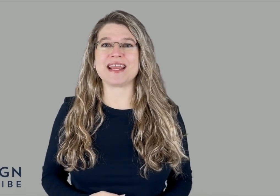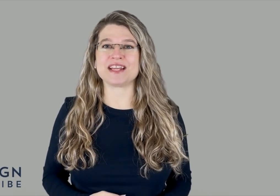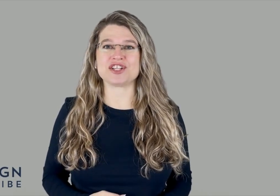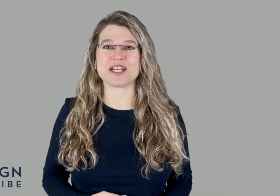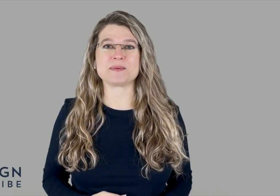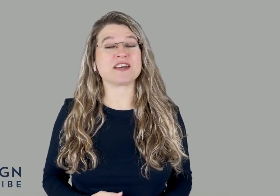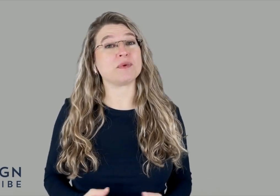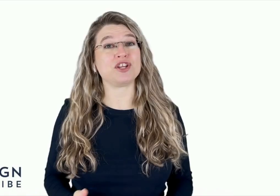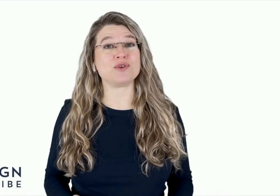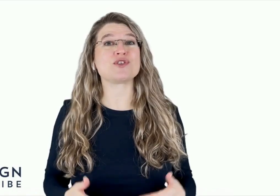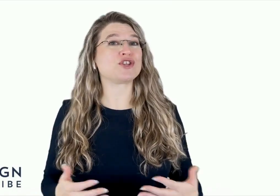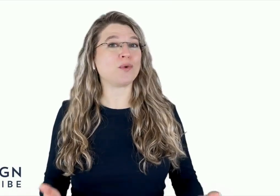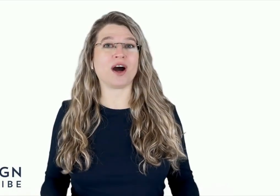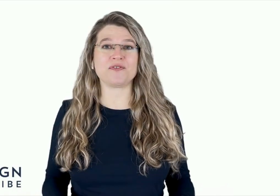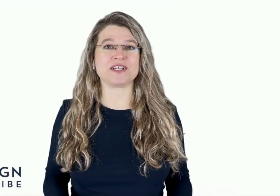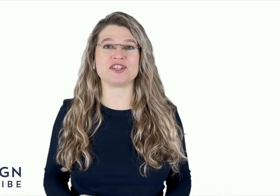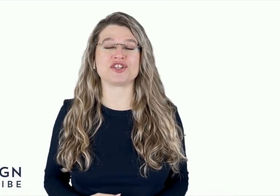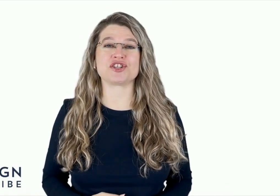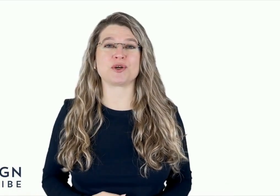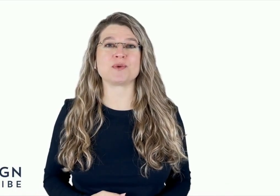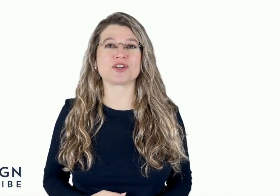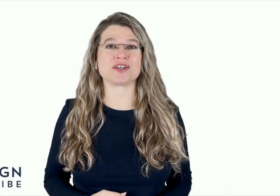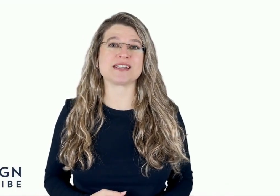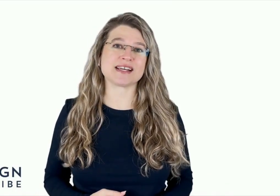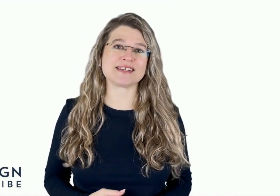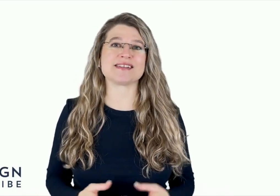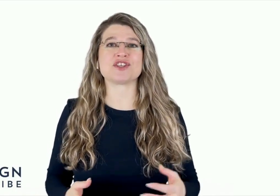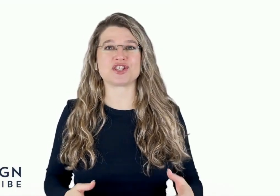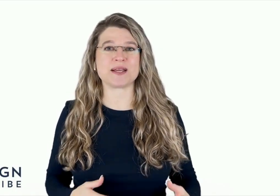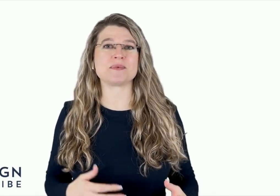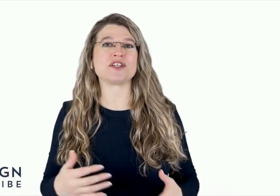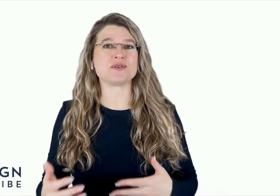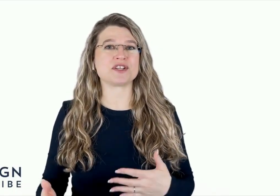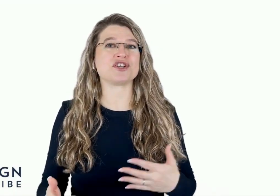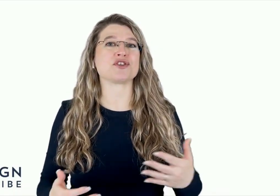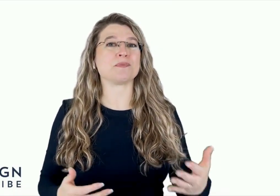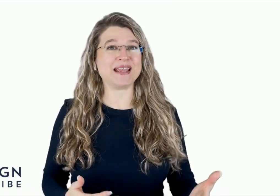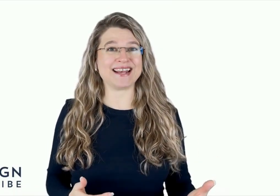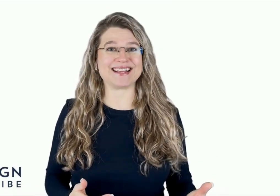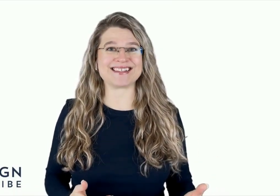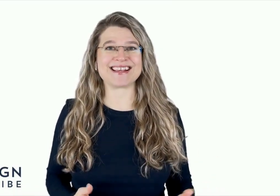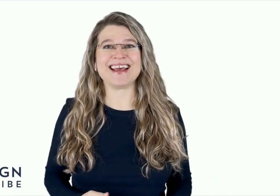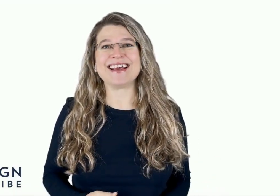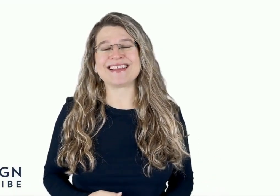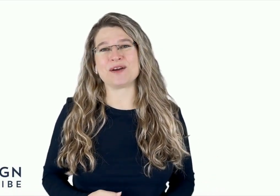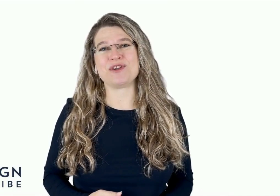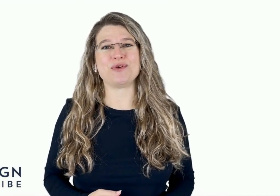handshapes have been used so often to show certain sizes, shapes, usages, or meanings that when you